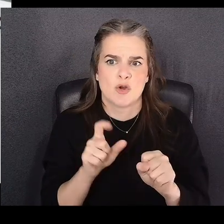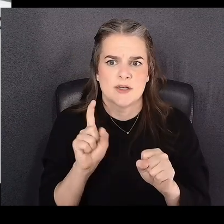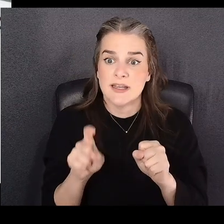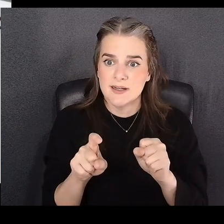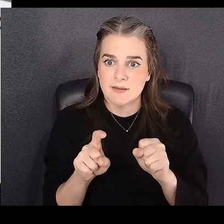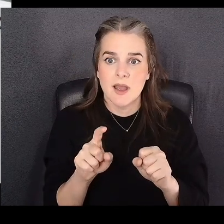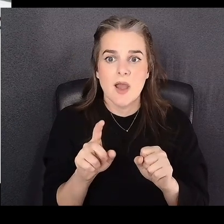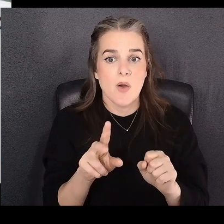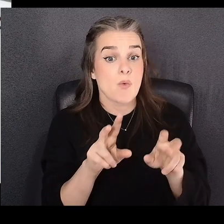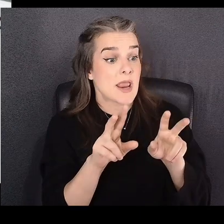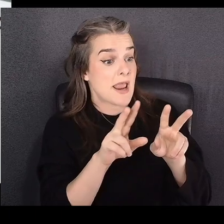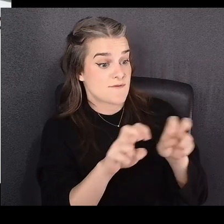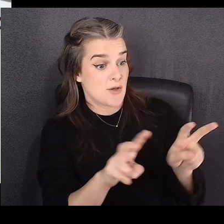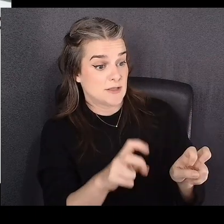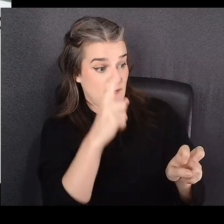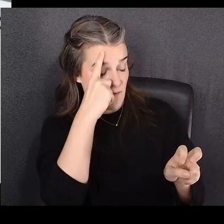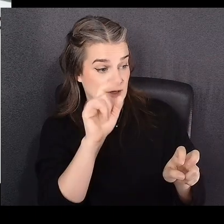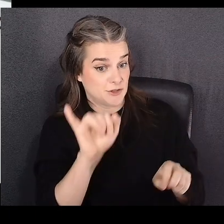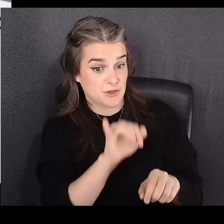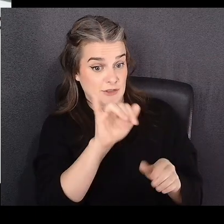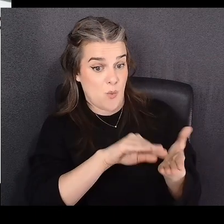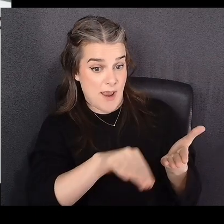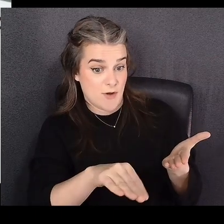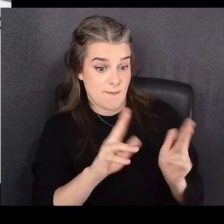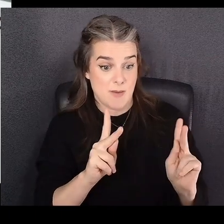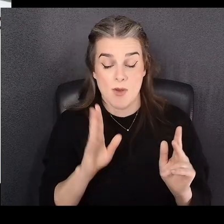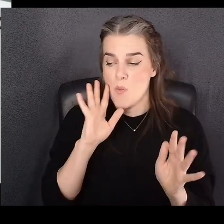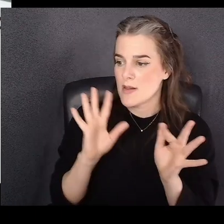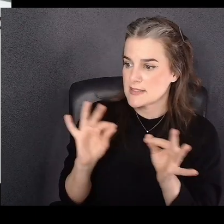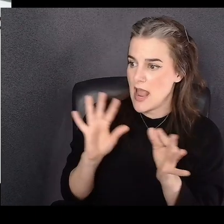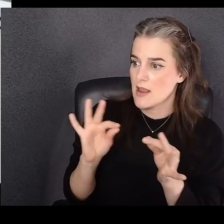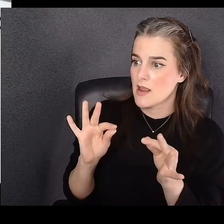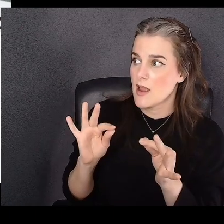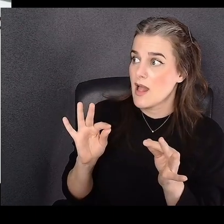from an insurance waiver. It's like, oh, there's a gaming need.